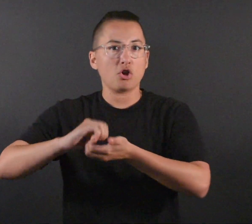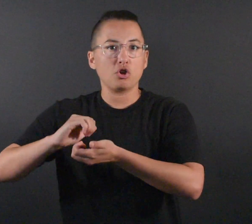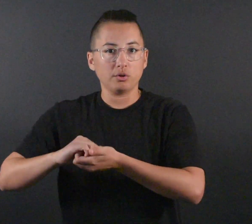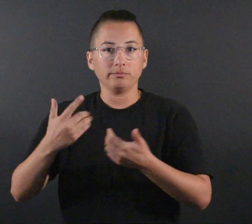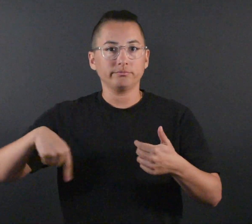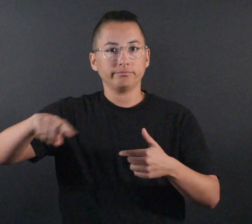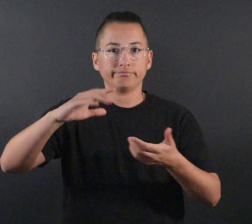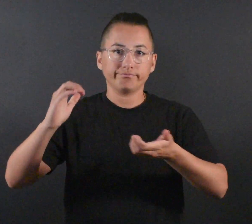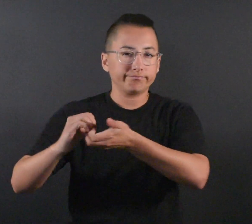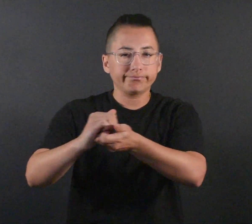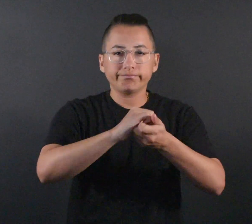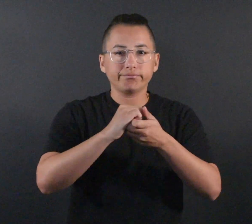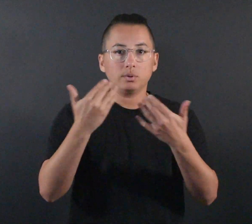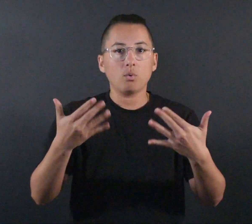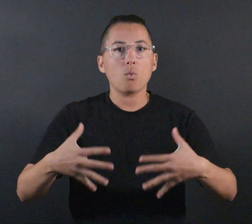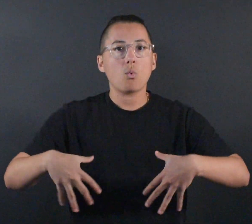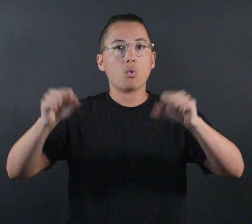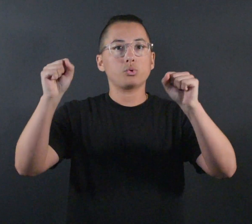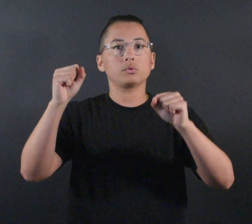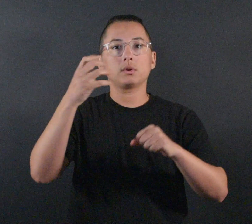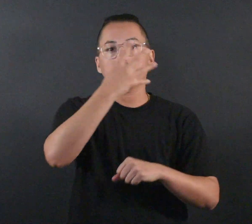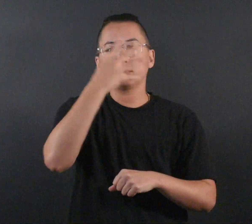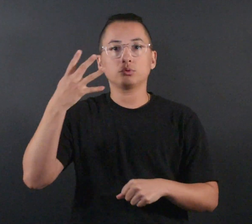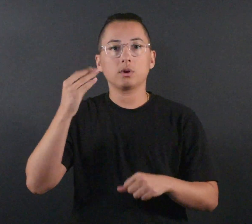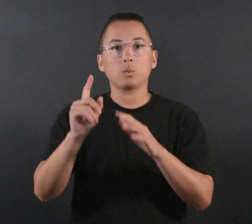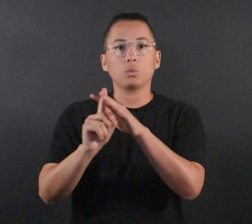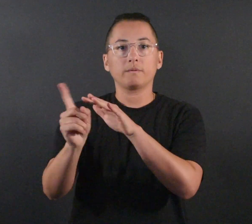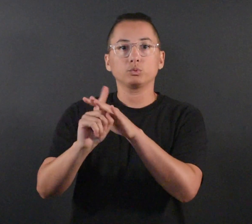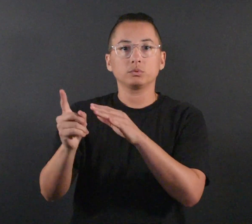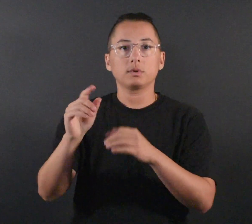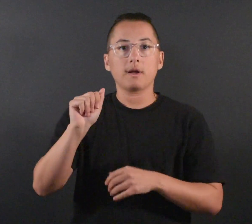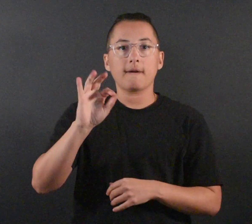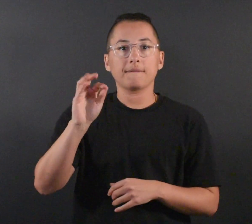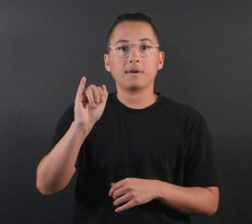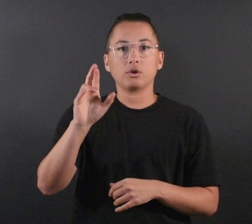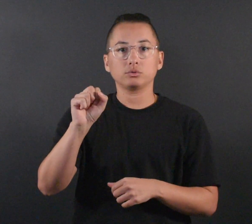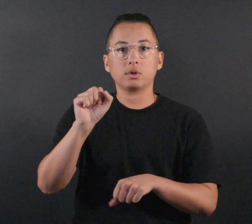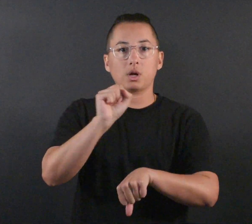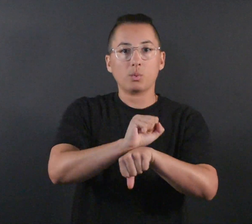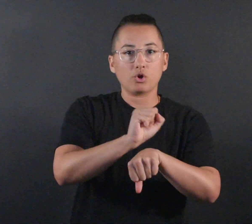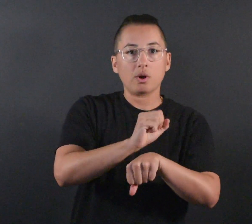and their partners are hosting the Immigrant and Refugee Affairs Career and Resource Fair